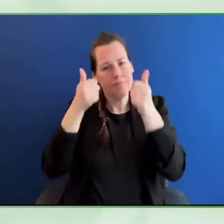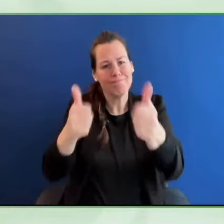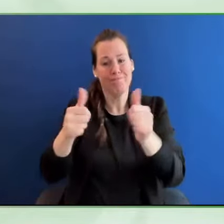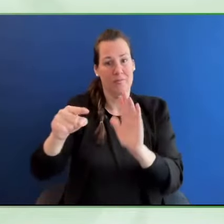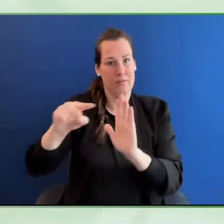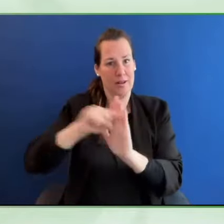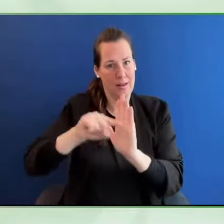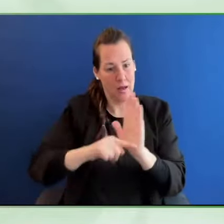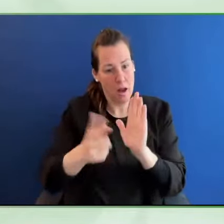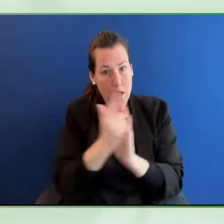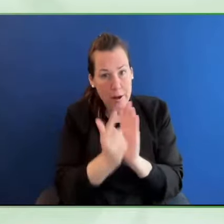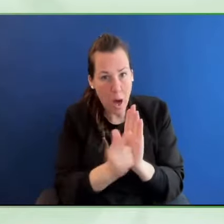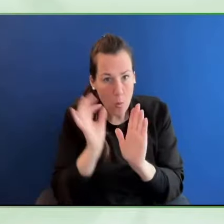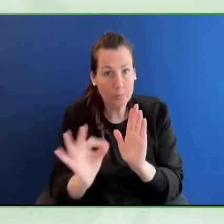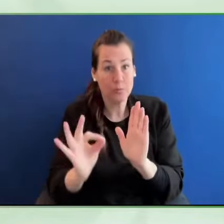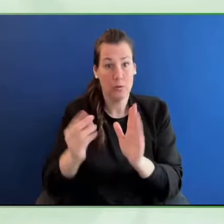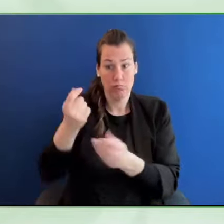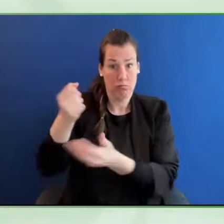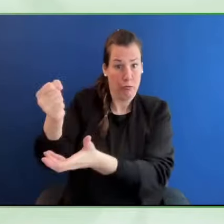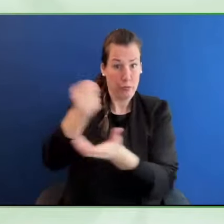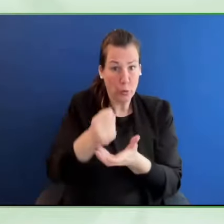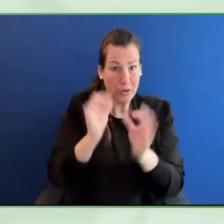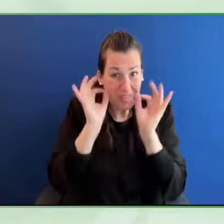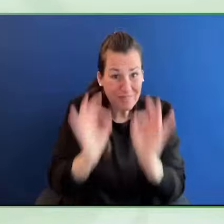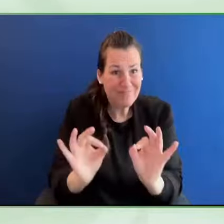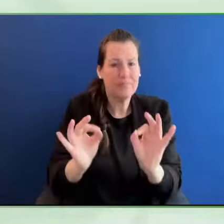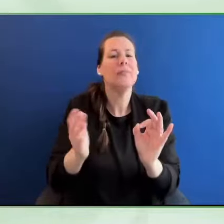And that the problem for our sector in terms of looking forward.